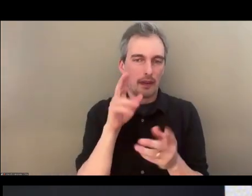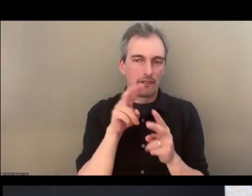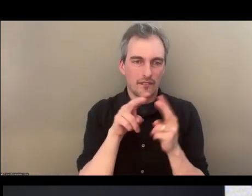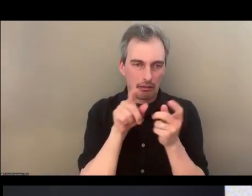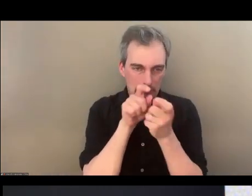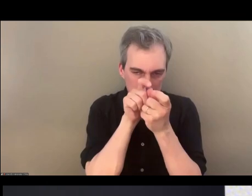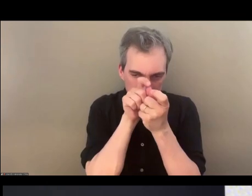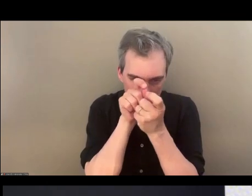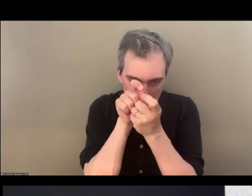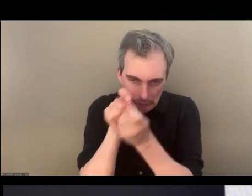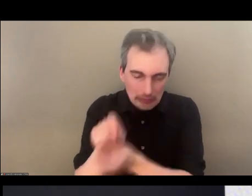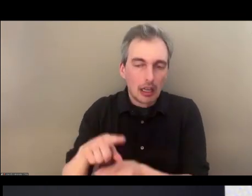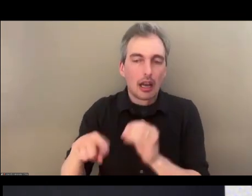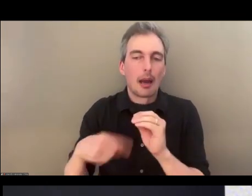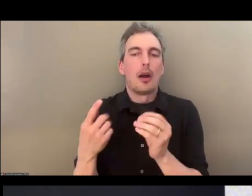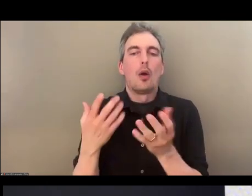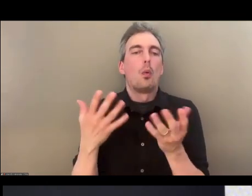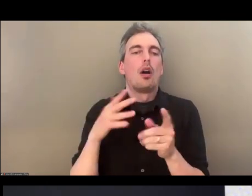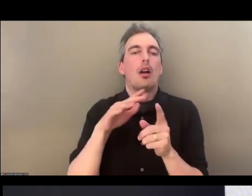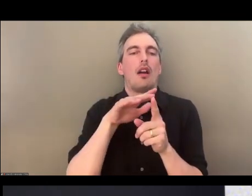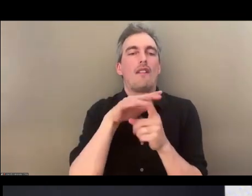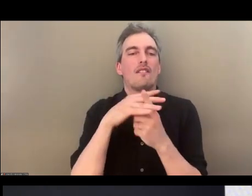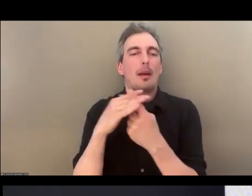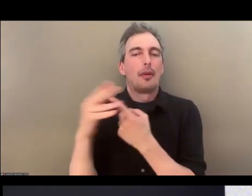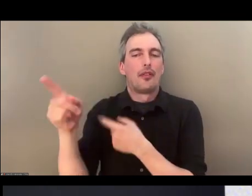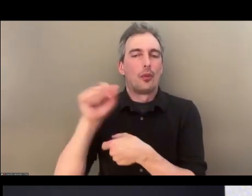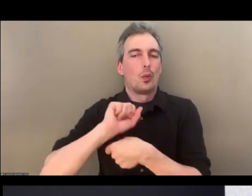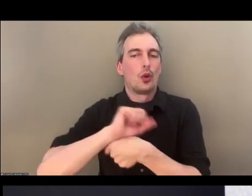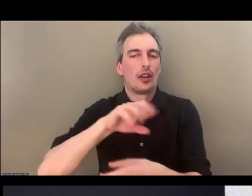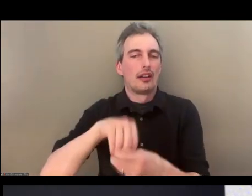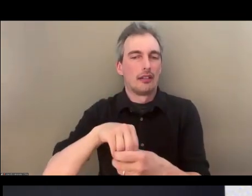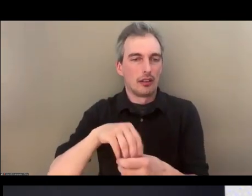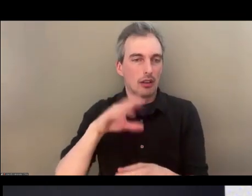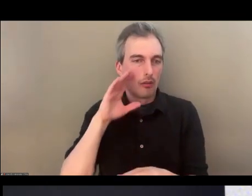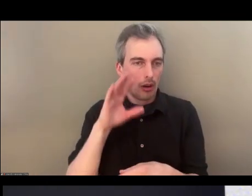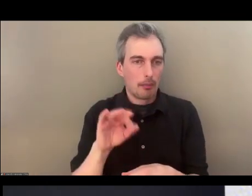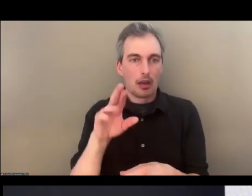So it will pick up CSS style names. It will pick up component names.